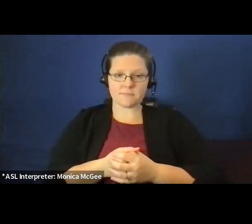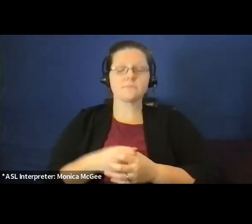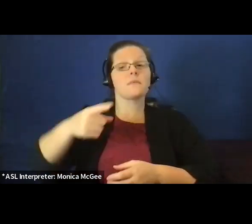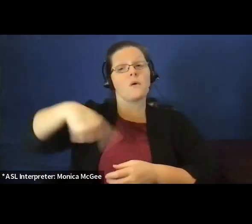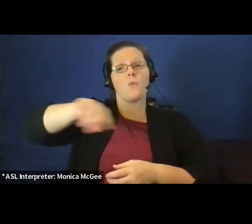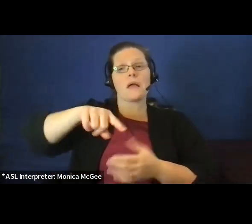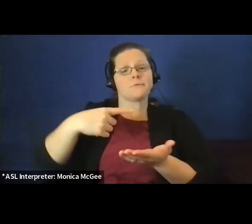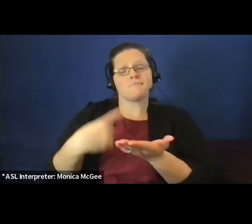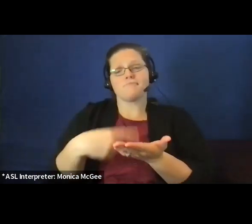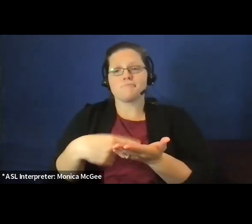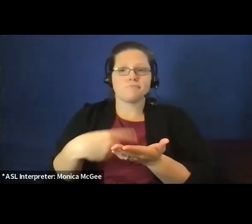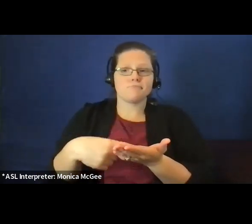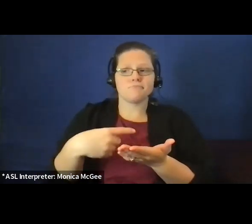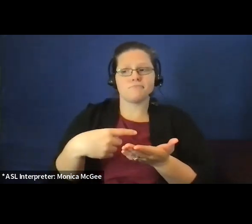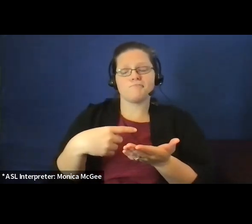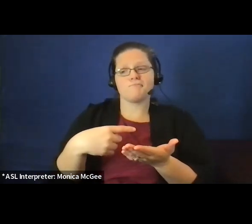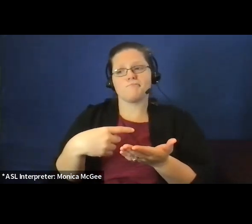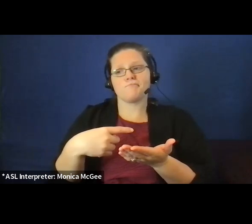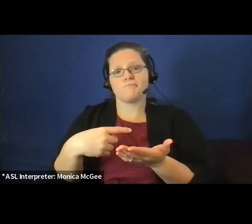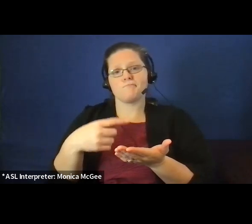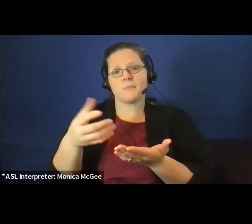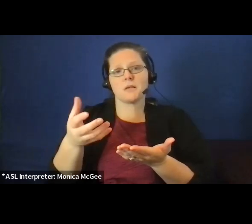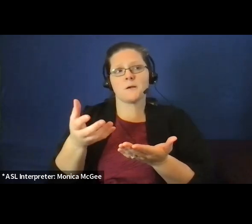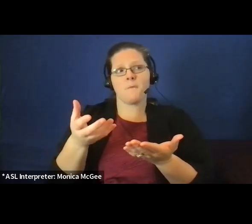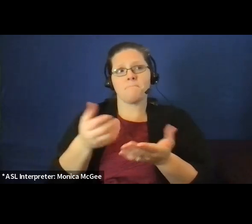discussion of -- for the SIles.